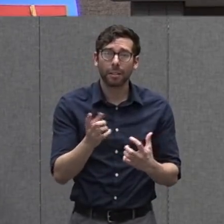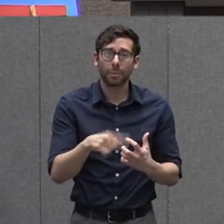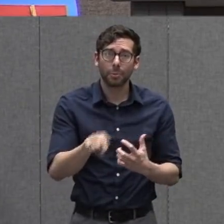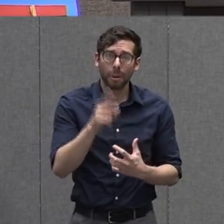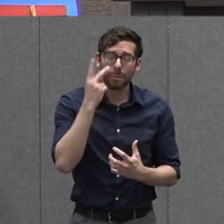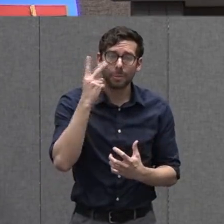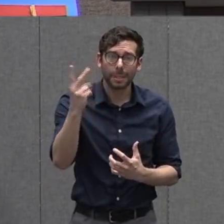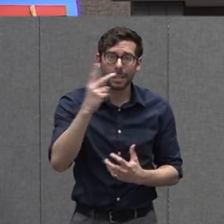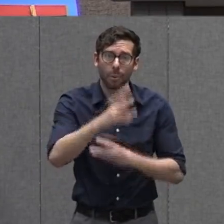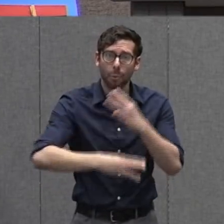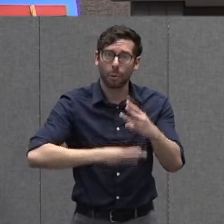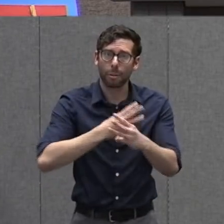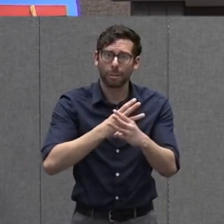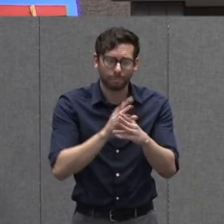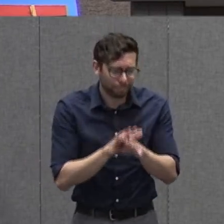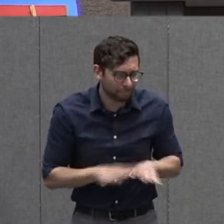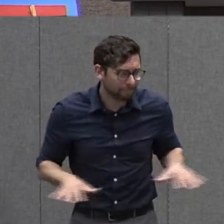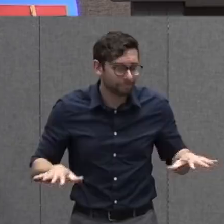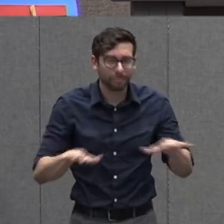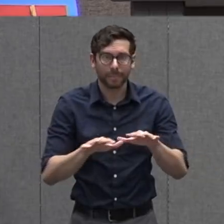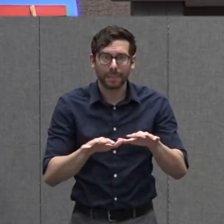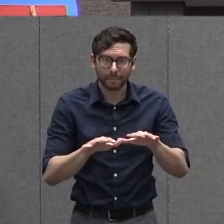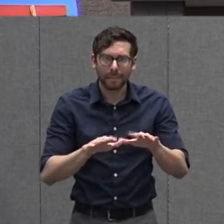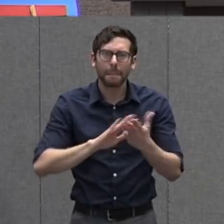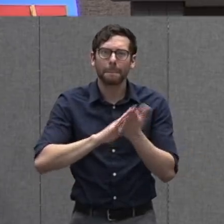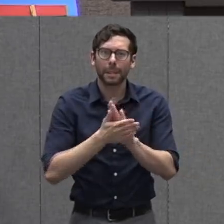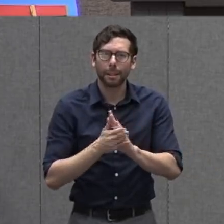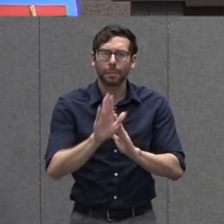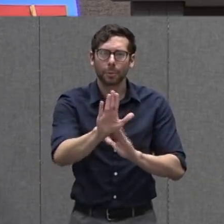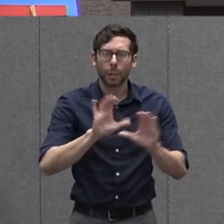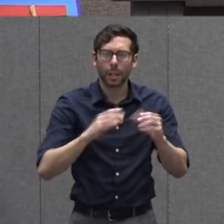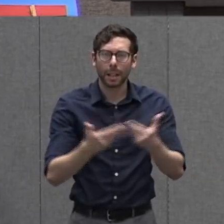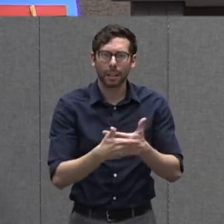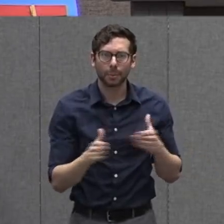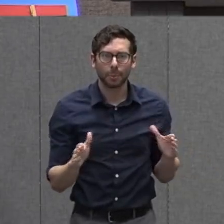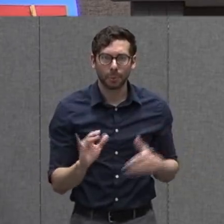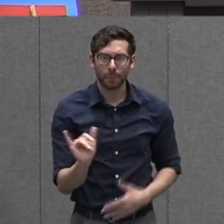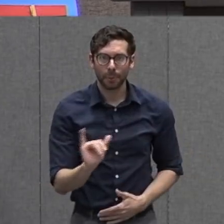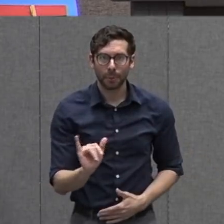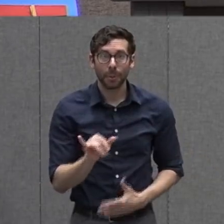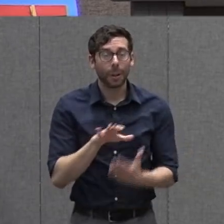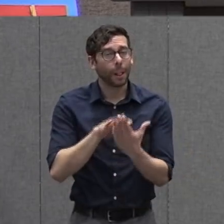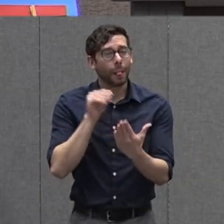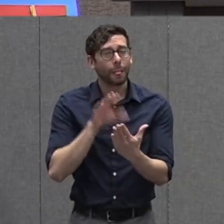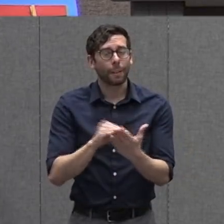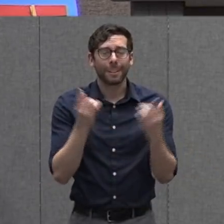can be your classroom, too. Learning happens everywhere. And I'm so proud of you